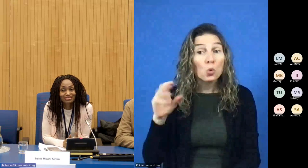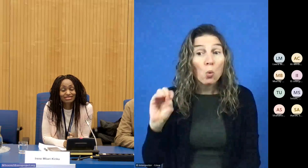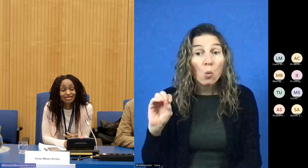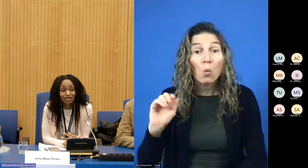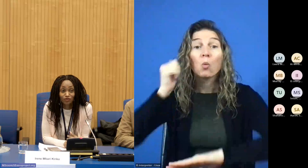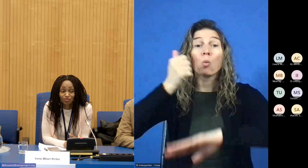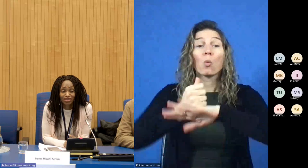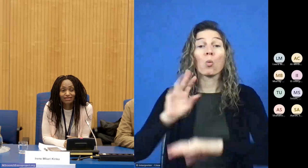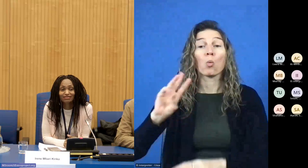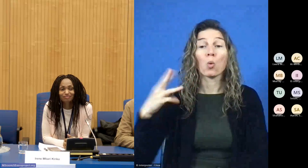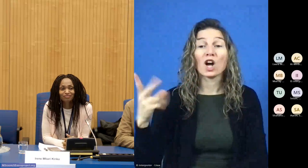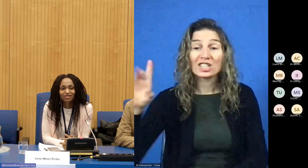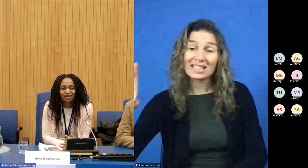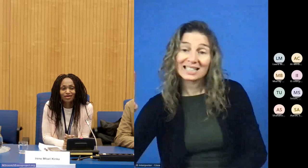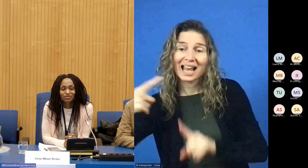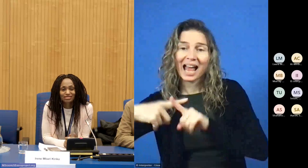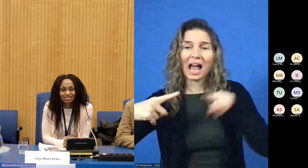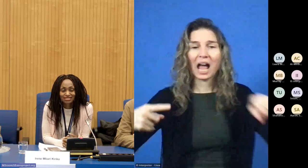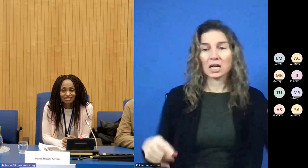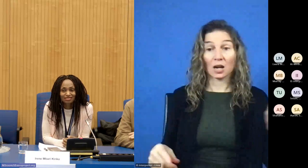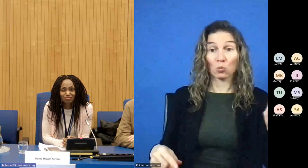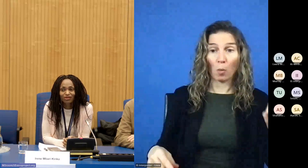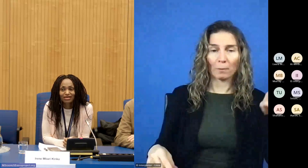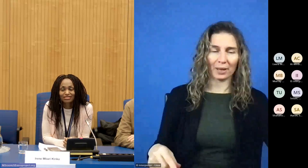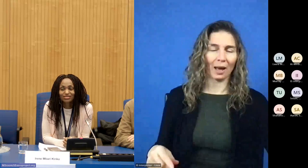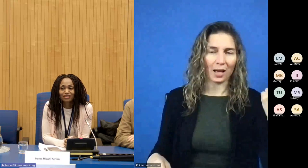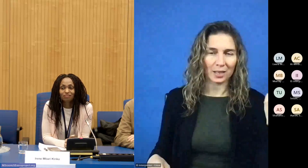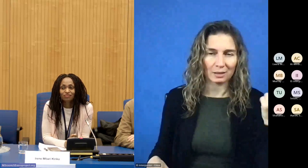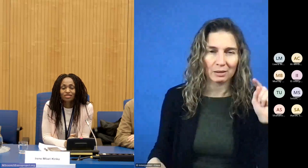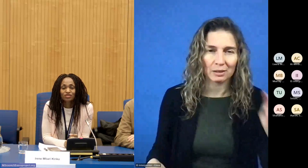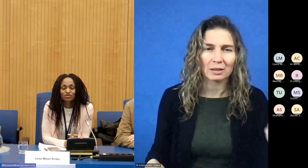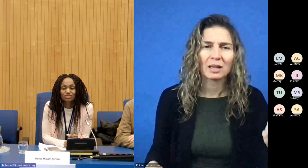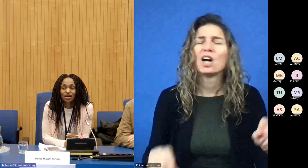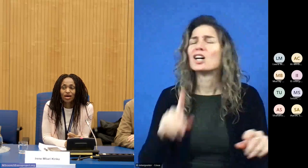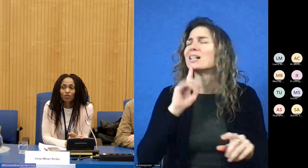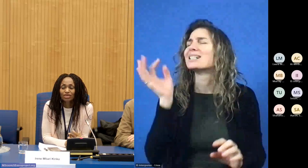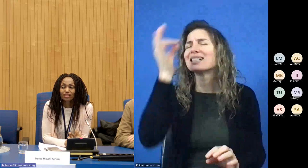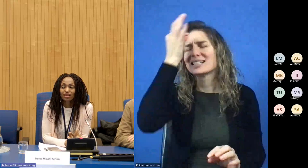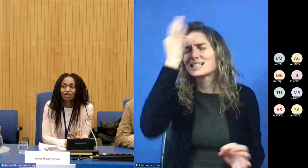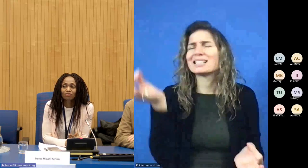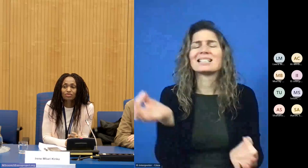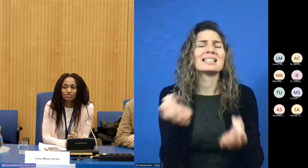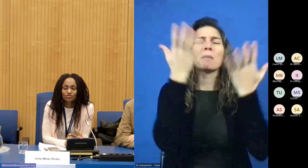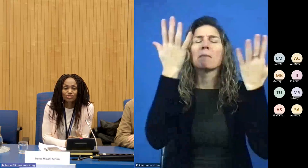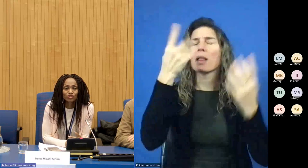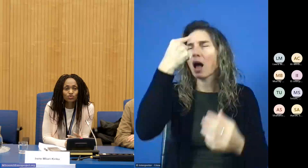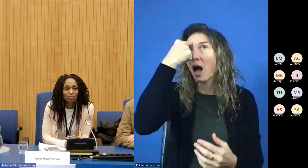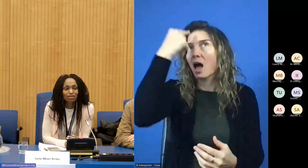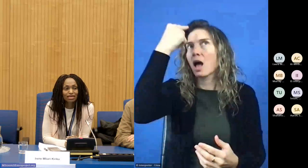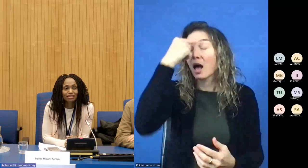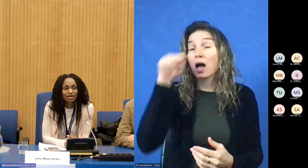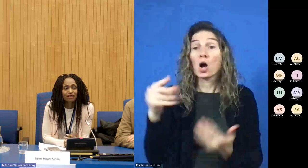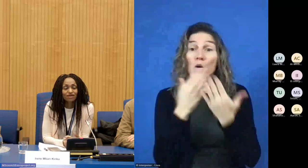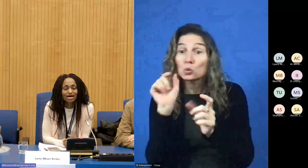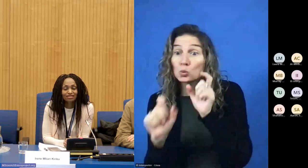DC and Nairobi, Kenya. We started as a simple idea to see how we can help students who are blind have